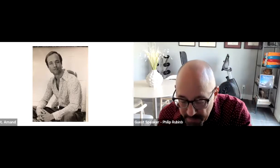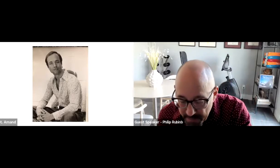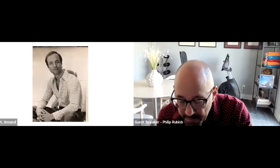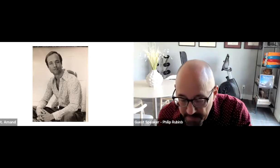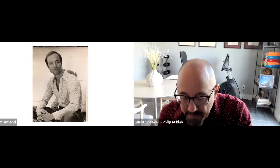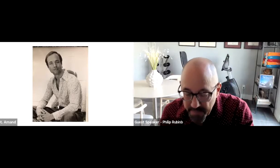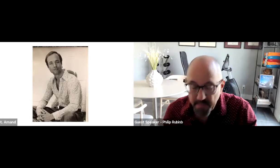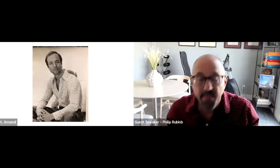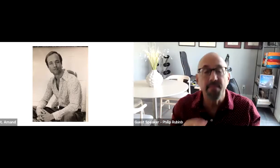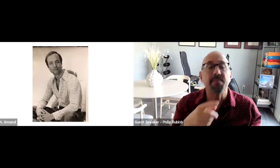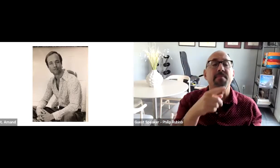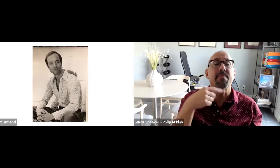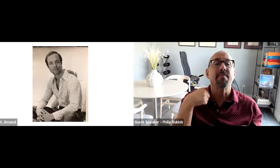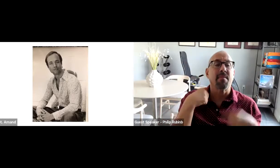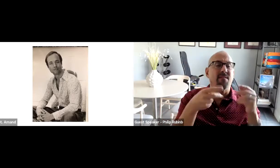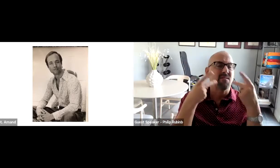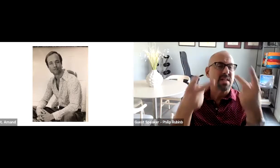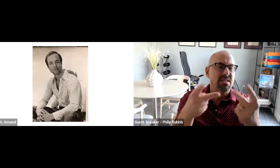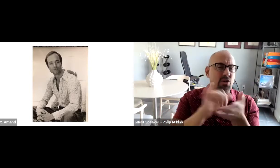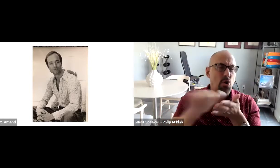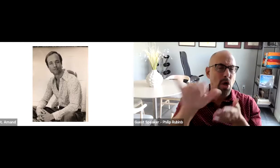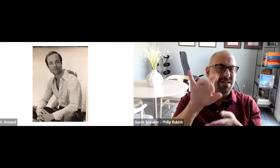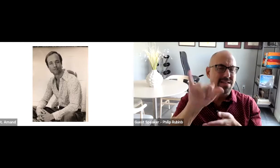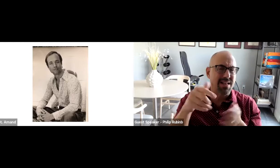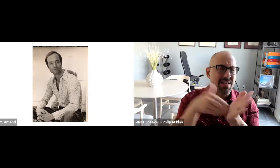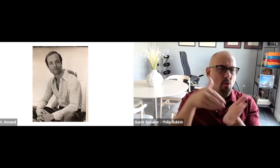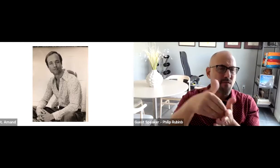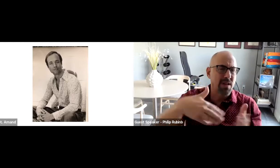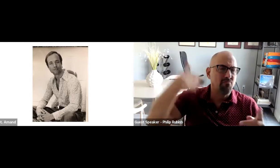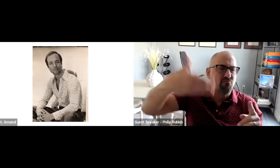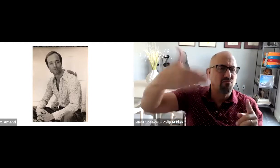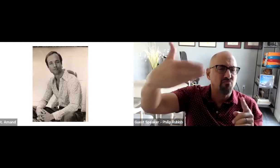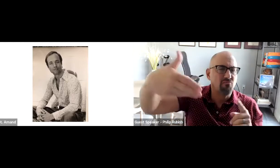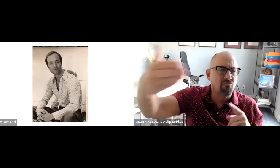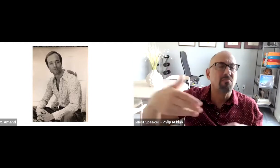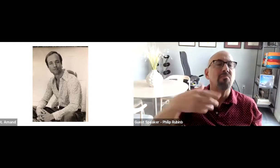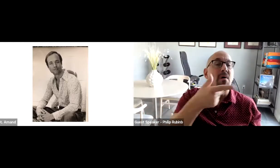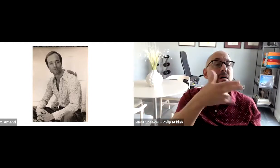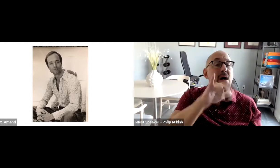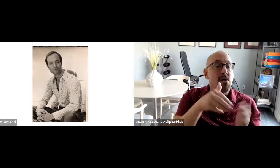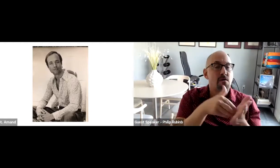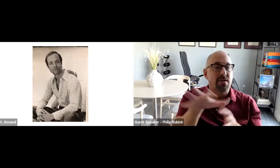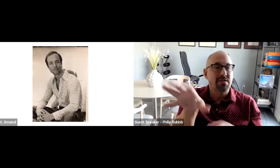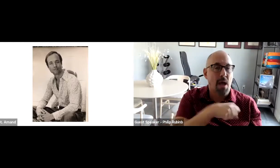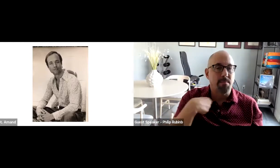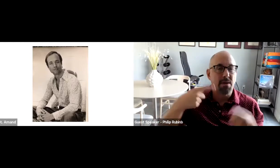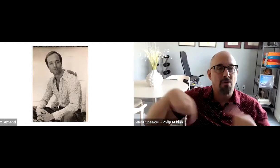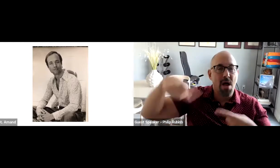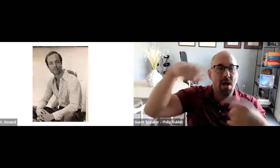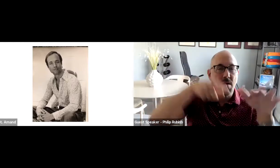He was just so clever and amazingly talented. I visited New York City often,